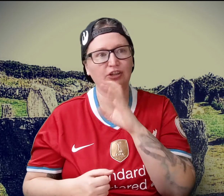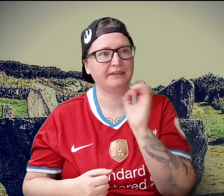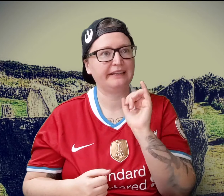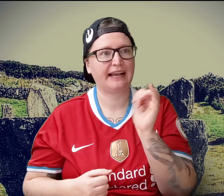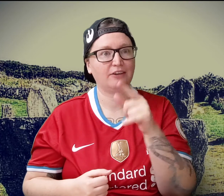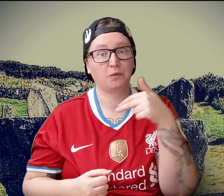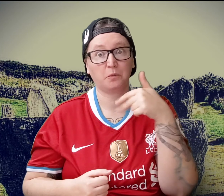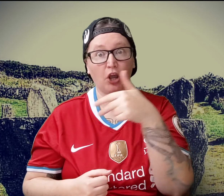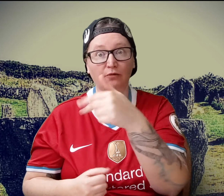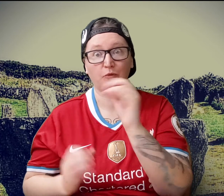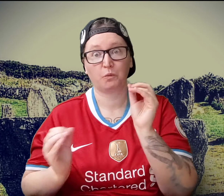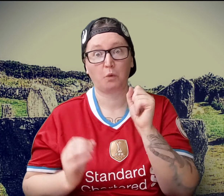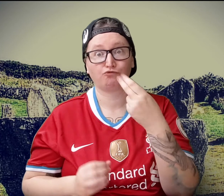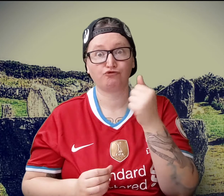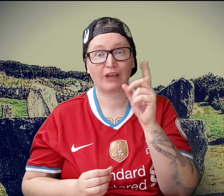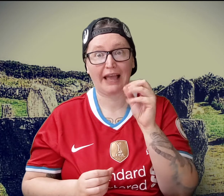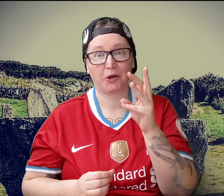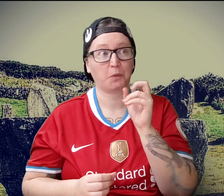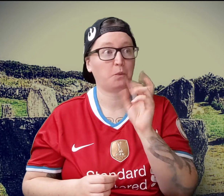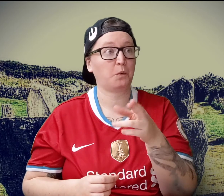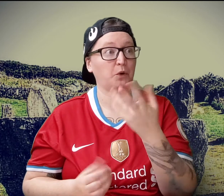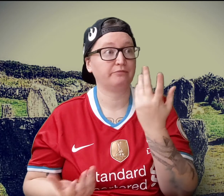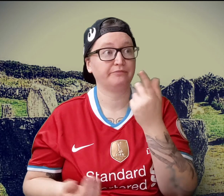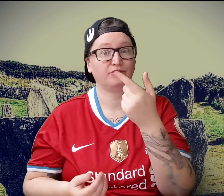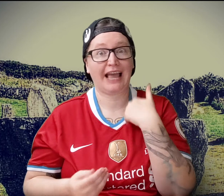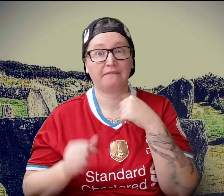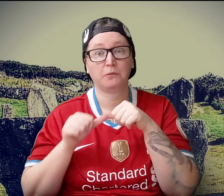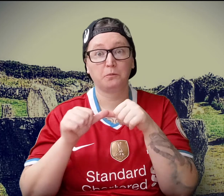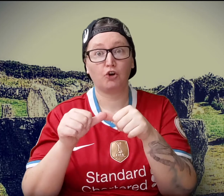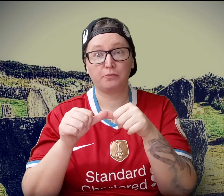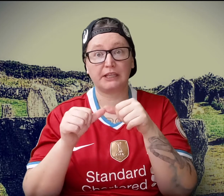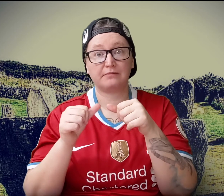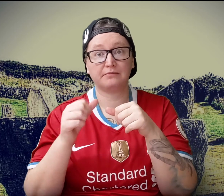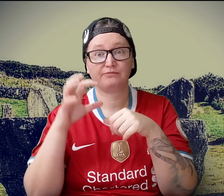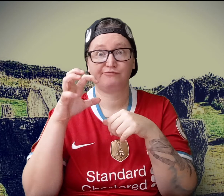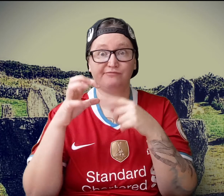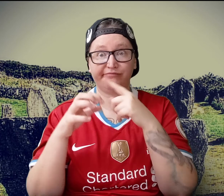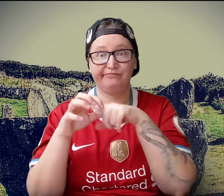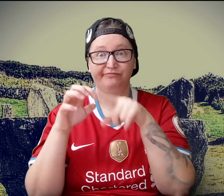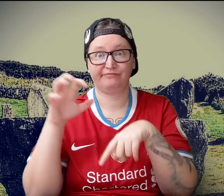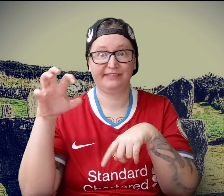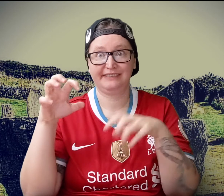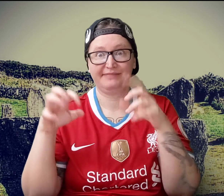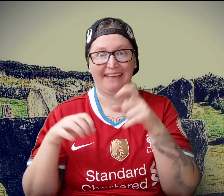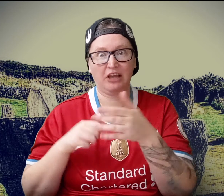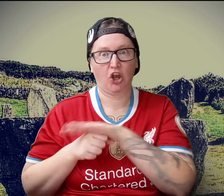a lot of different things it could be you know you walk with no shadow or you have a permanent